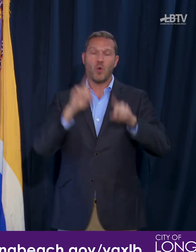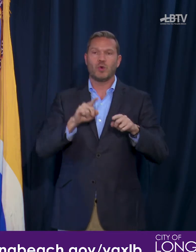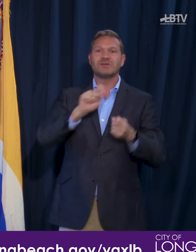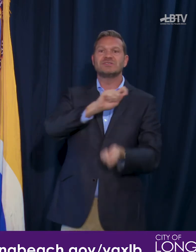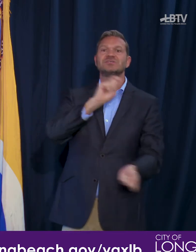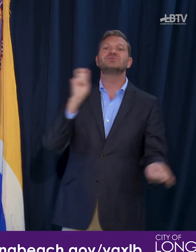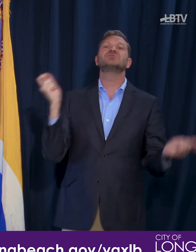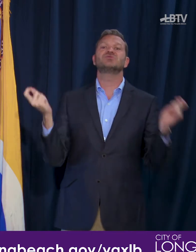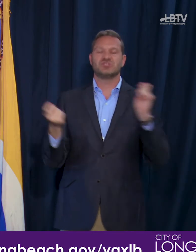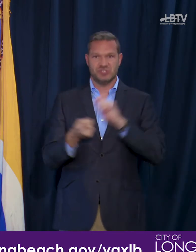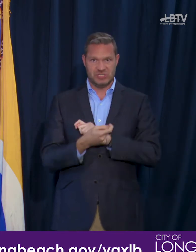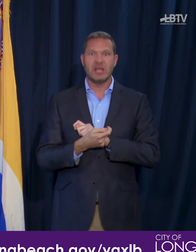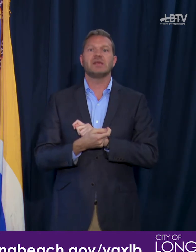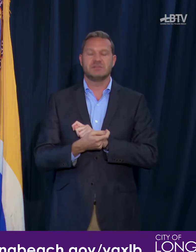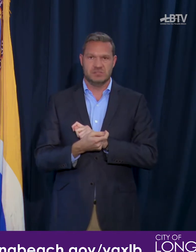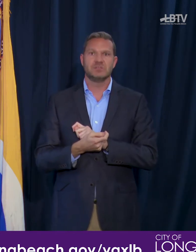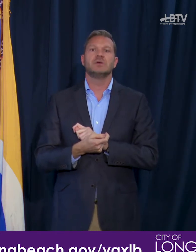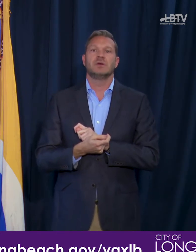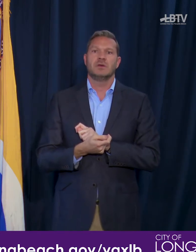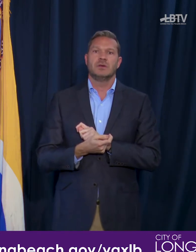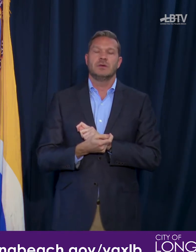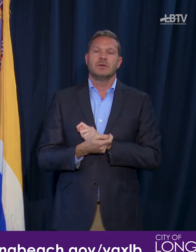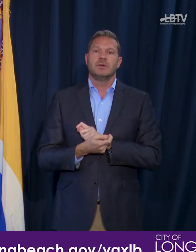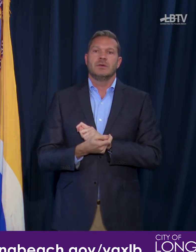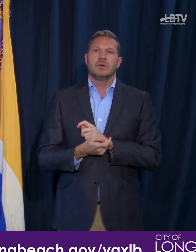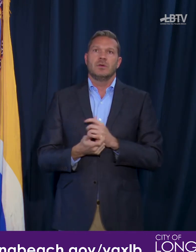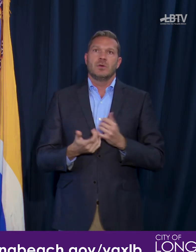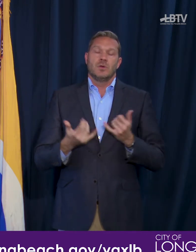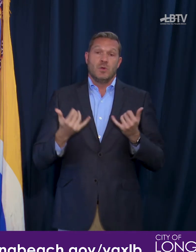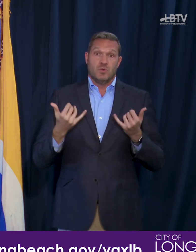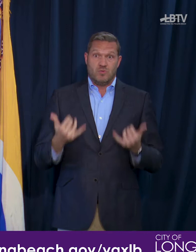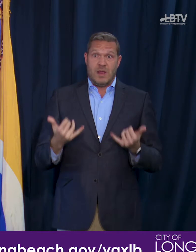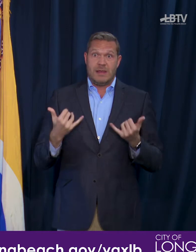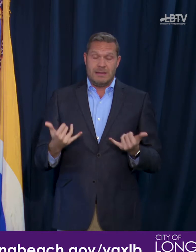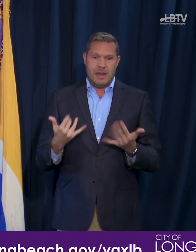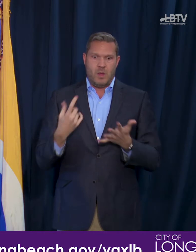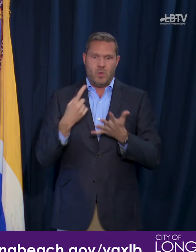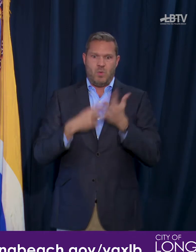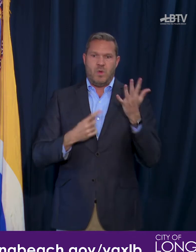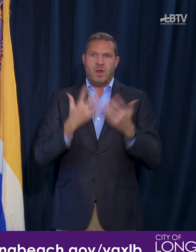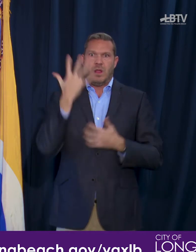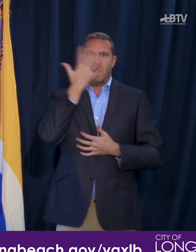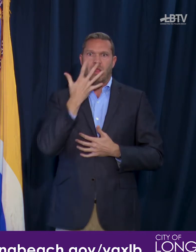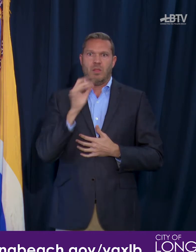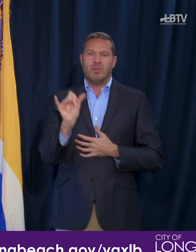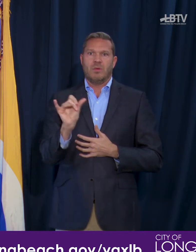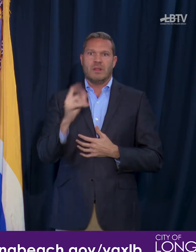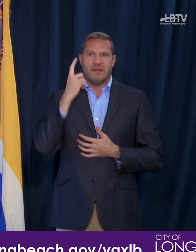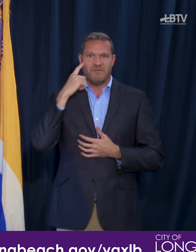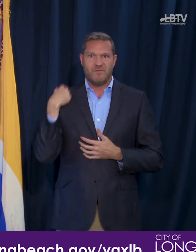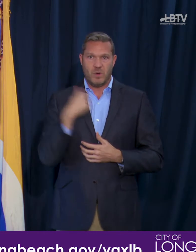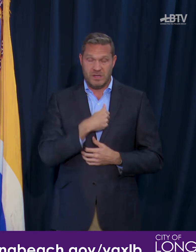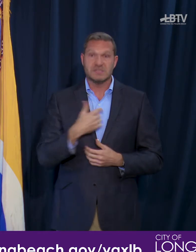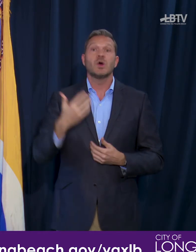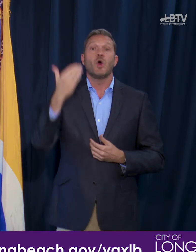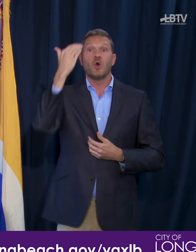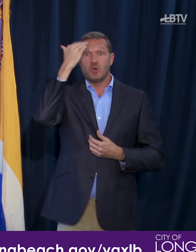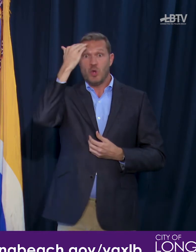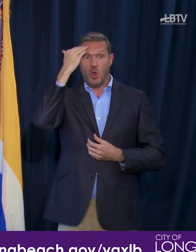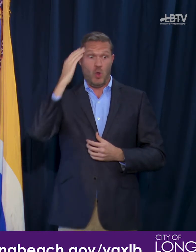To kind of put that all together, we know that hospitalizations in Long Beach have started